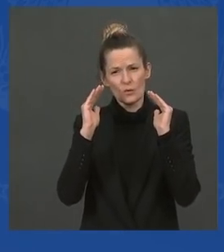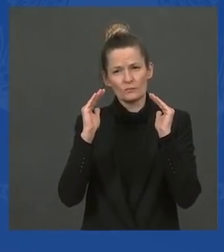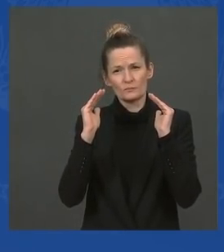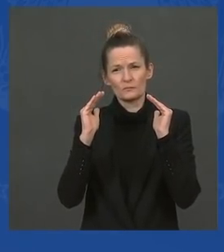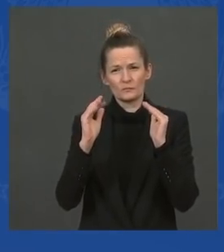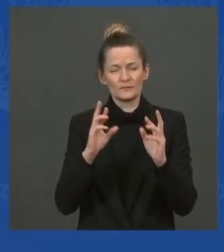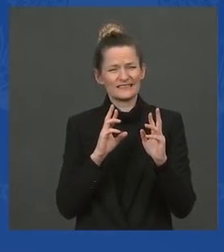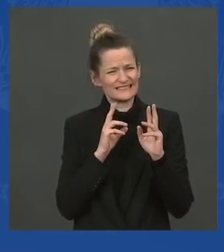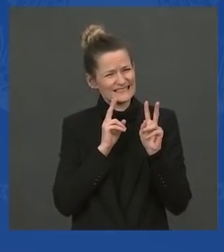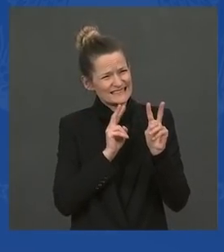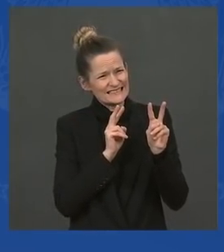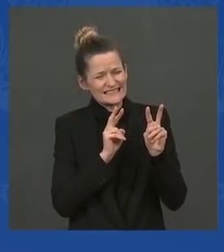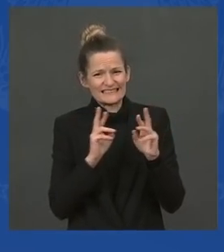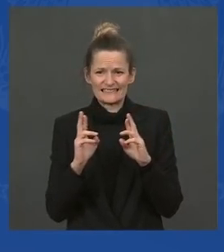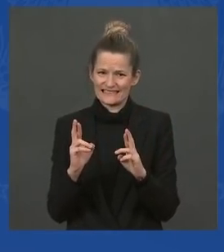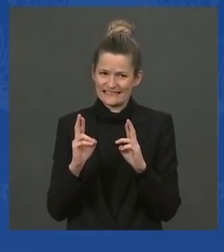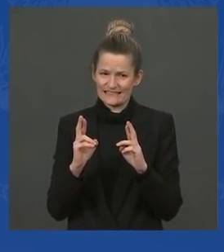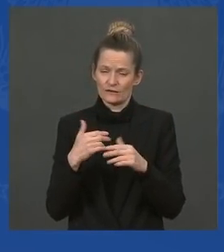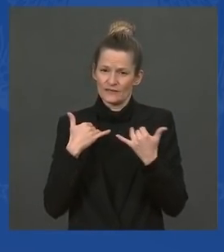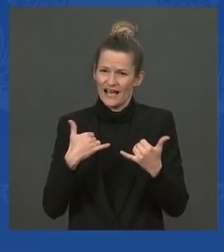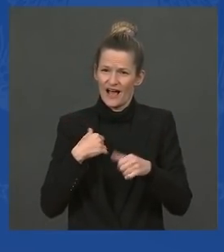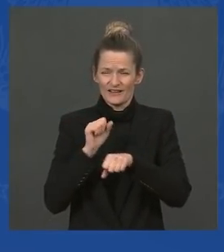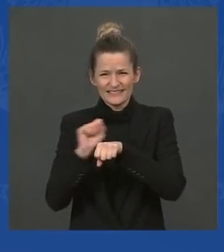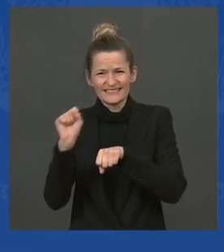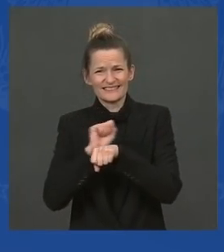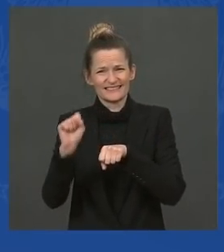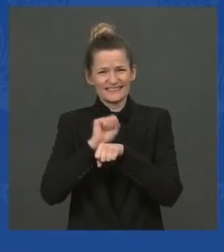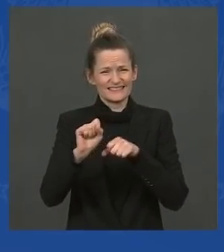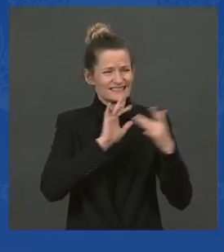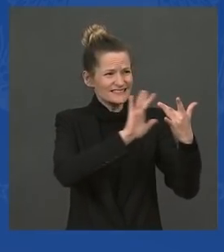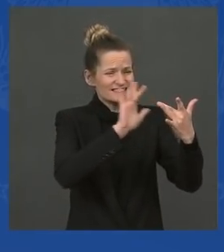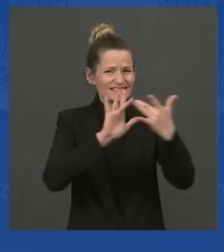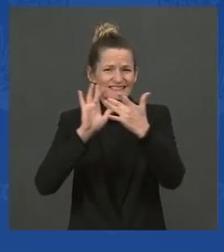and meetings with foreign leaders, policymakers to put together the building blocks